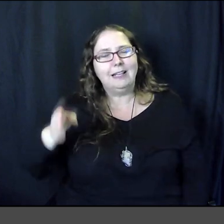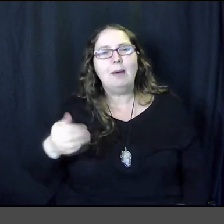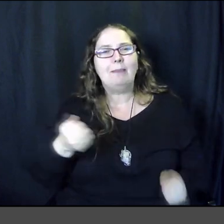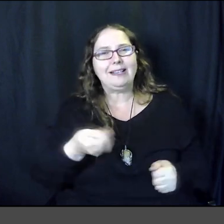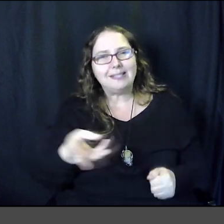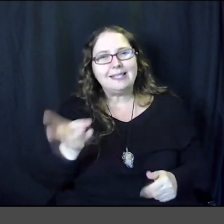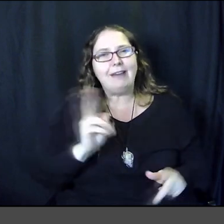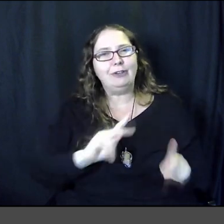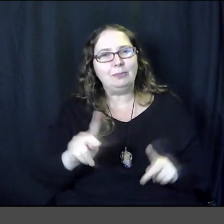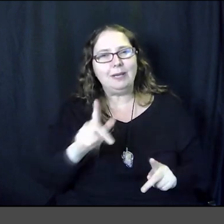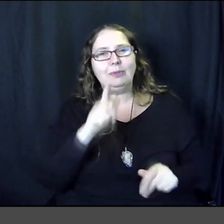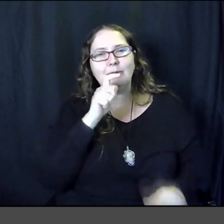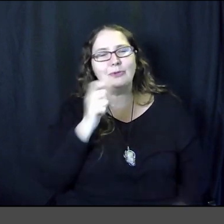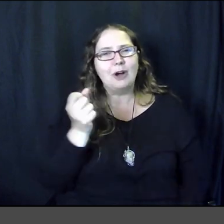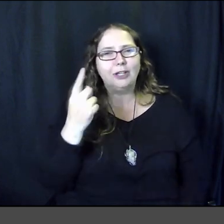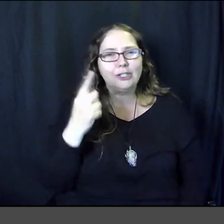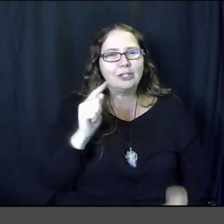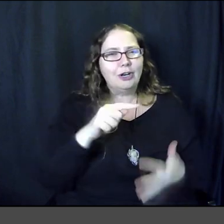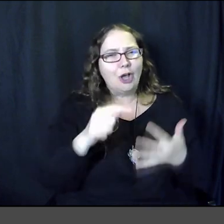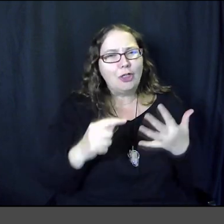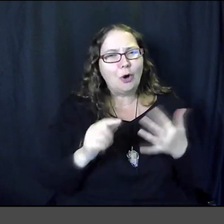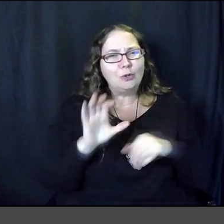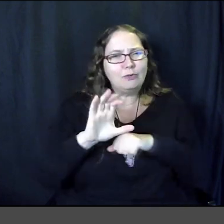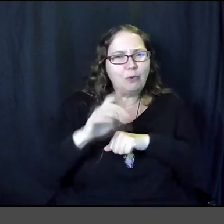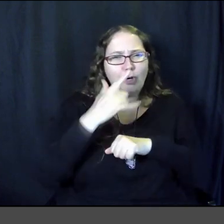THOSE FORCES WERE, WHAT WAS DRIVING THEM, HOW DID WE GET HERE?